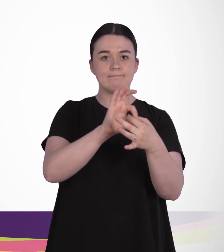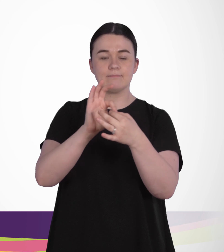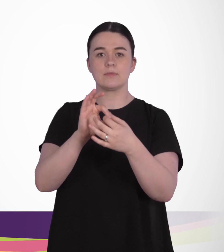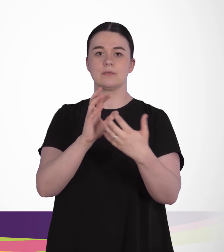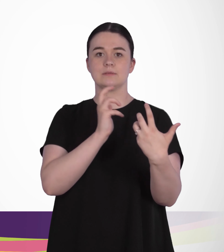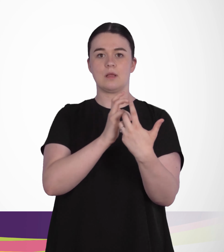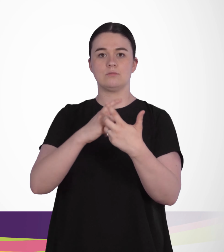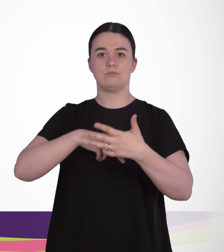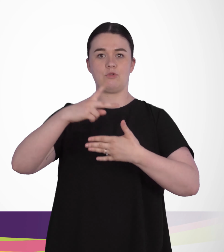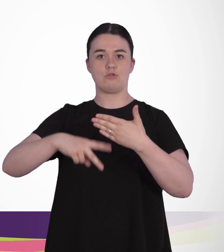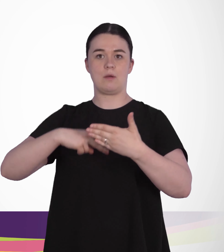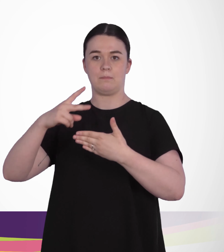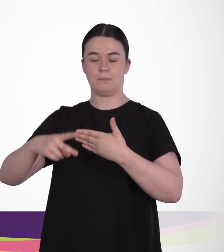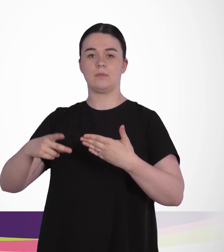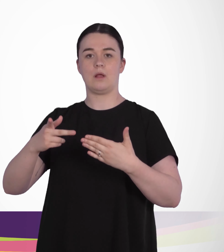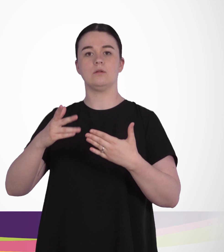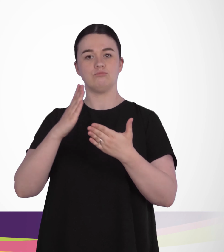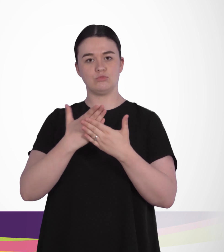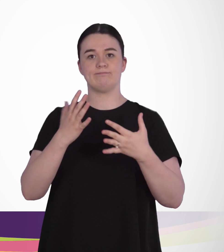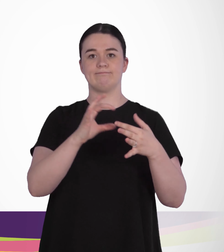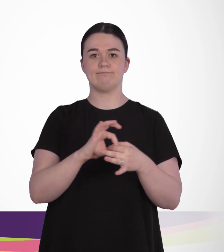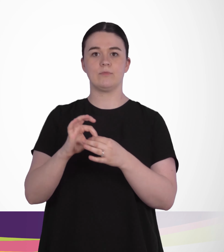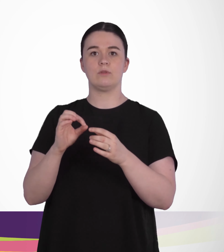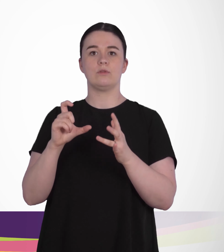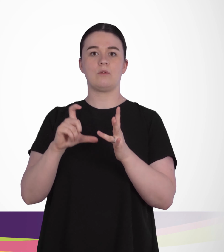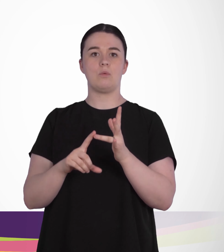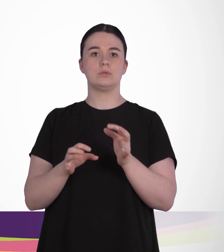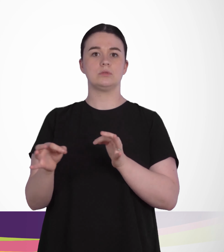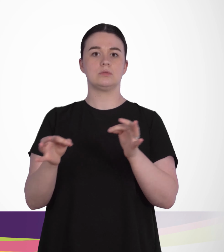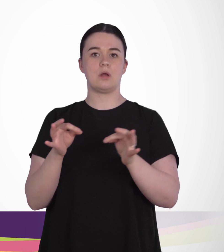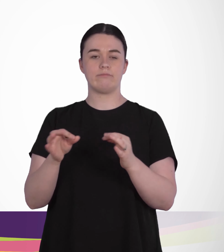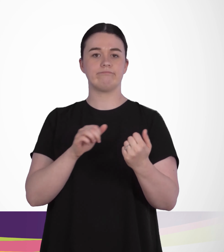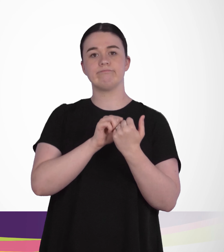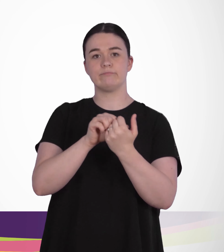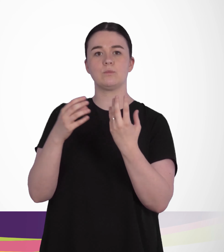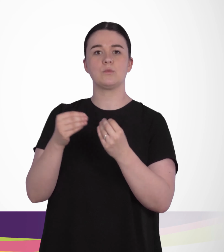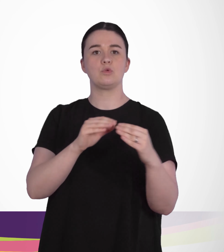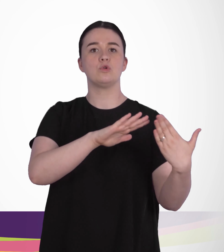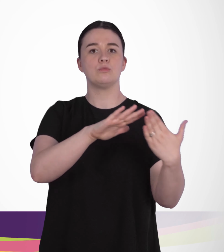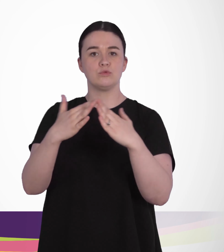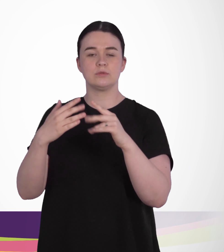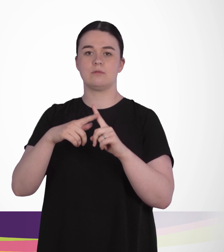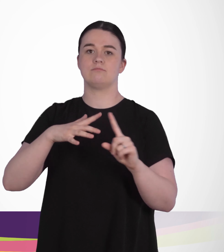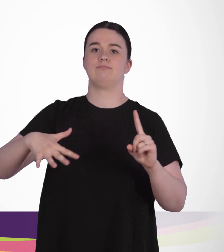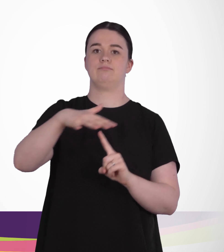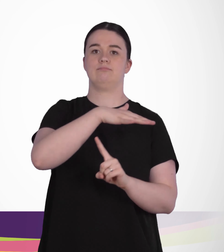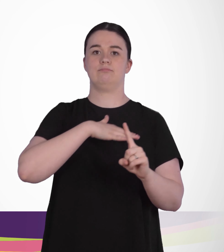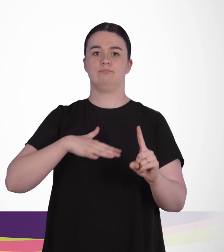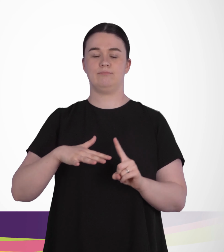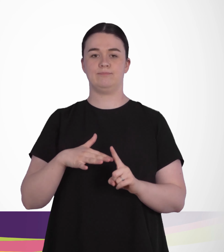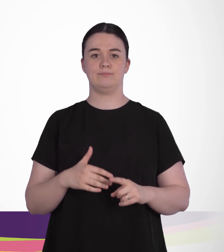including tailored program co-design within a community/neighbourhood context.